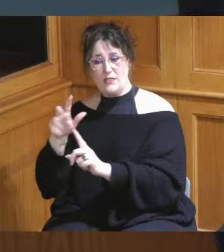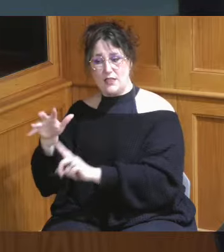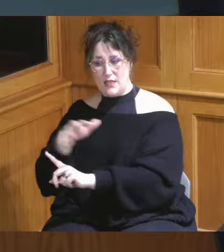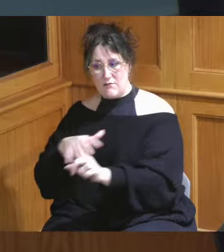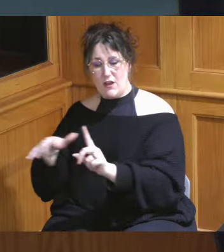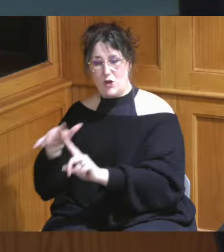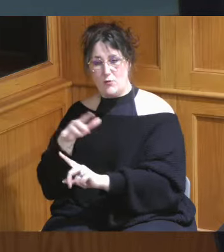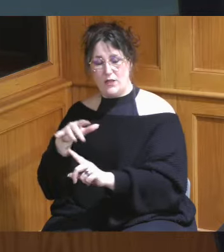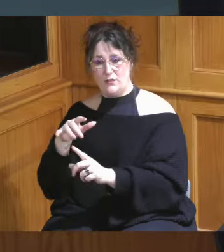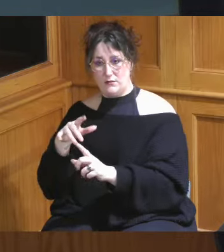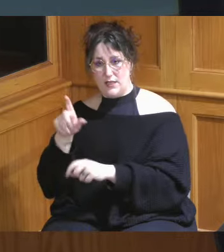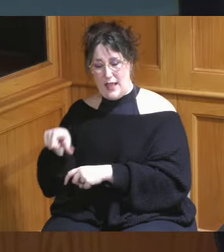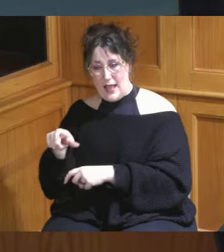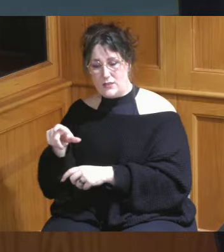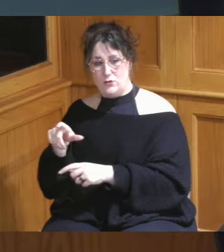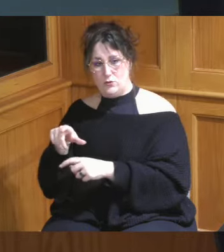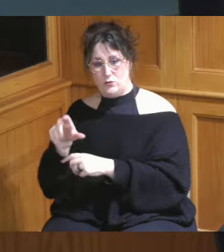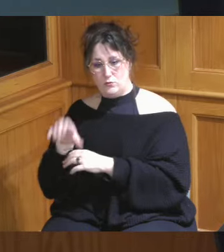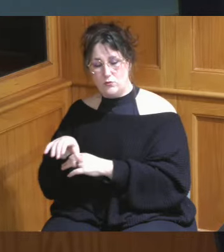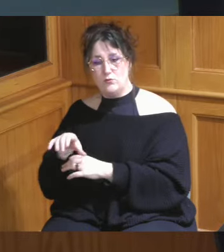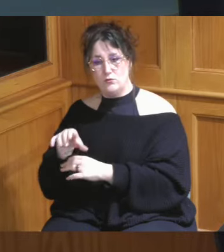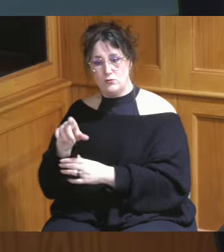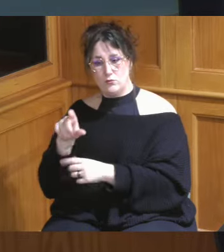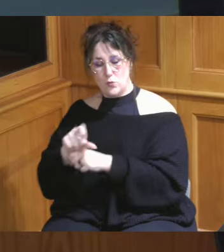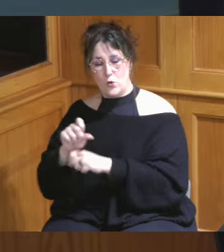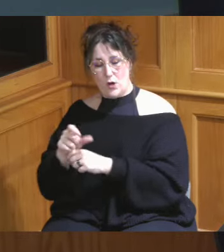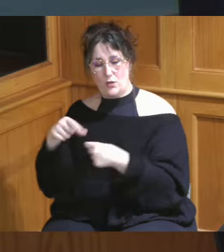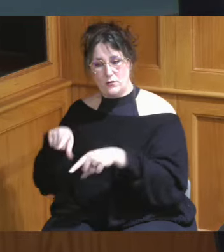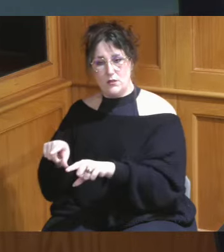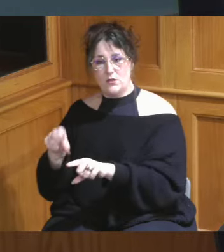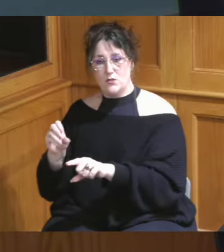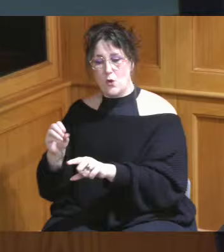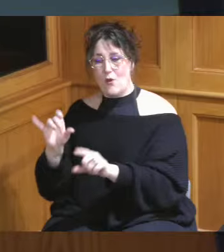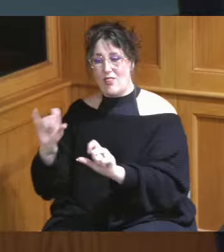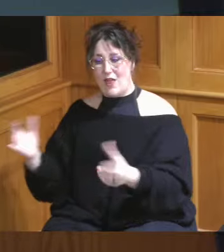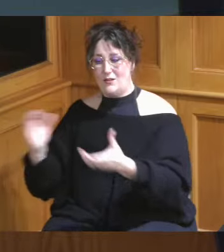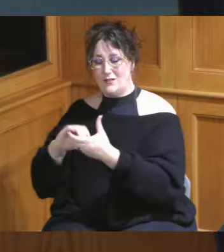they had to work. So very excited about that. The consolidation of EMA and 911 together has